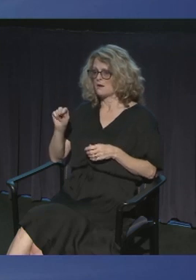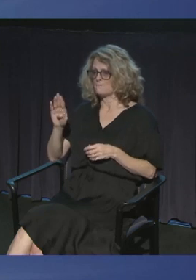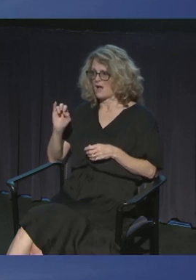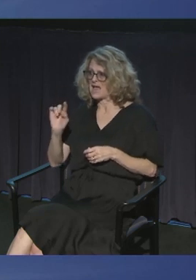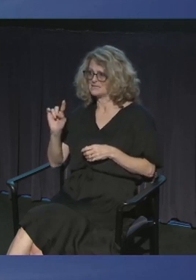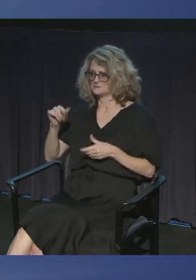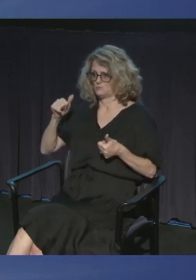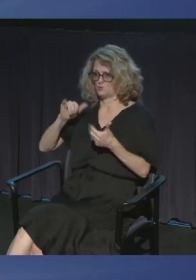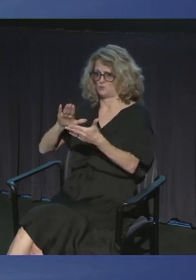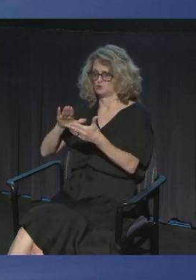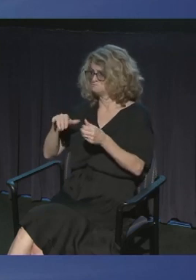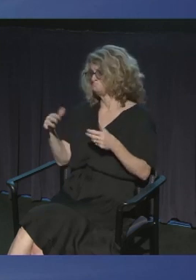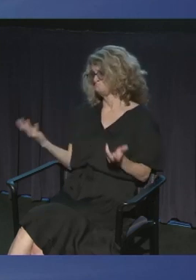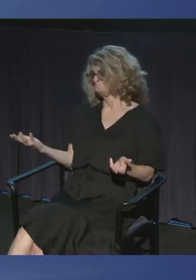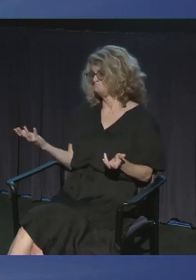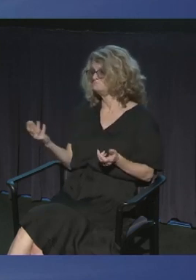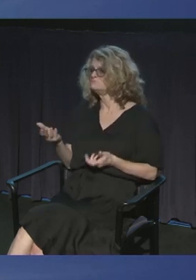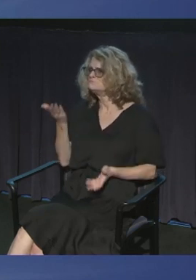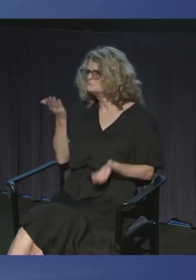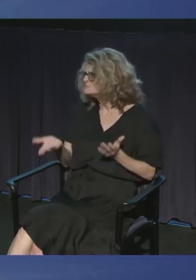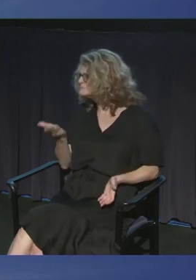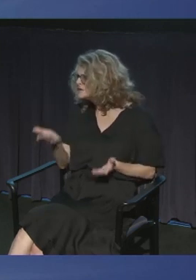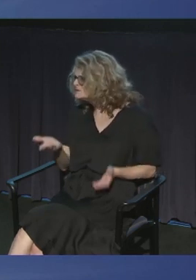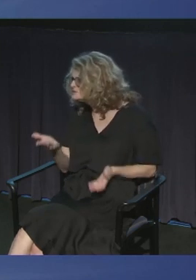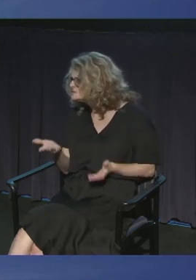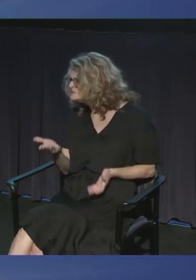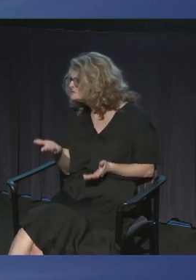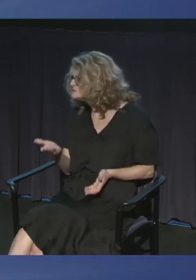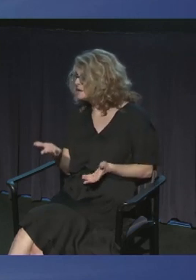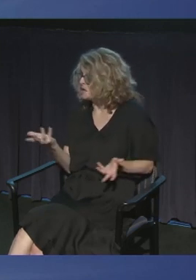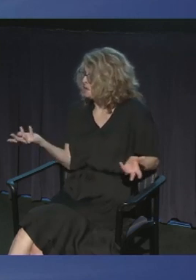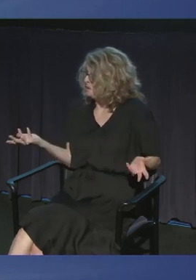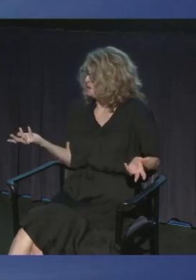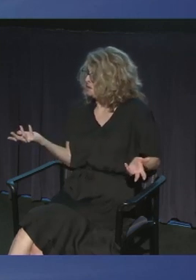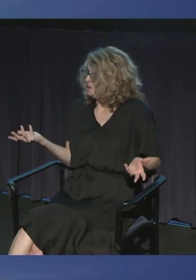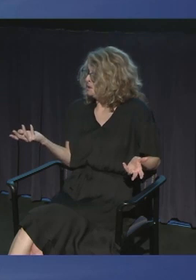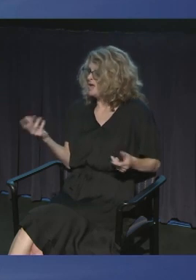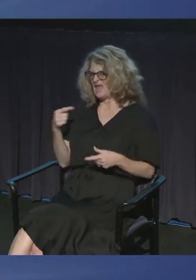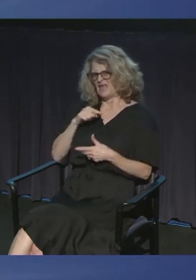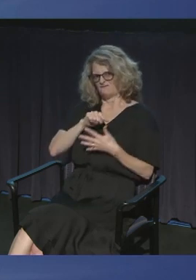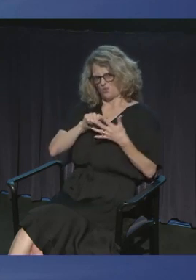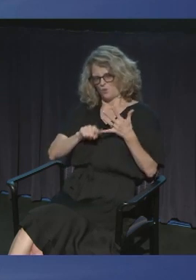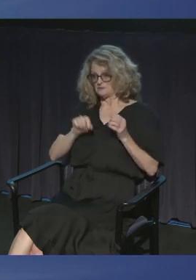LOOK AT OTHER METABOLITES THAT CAN BENEFIT RADIATION DAMAGE.